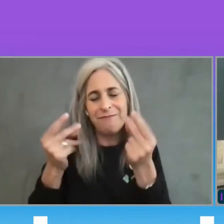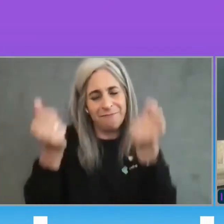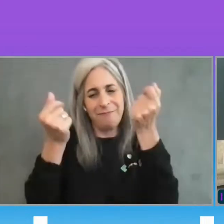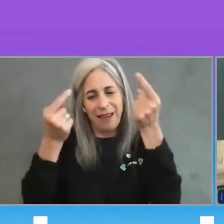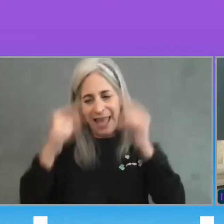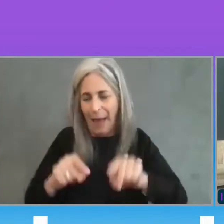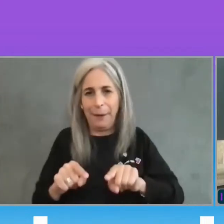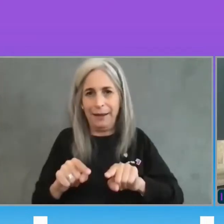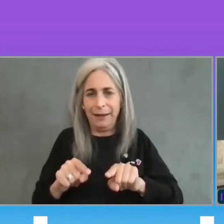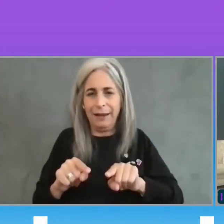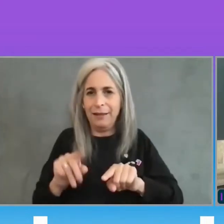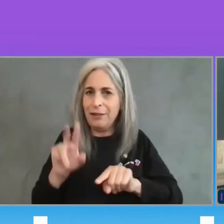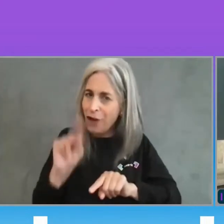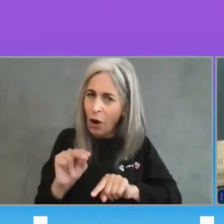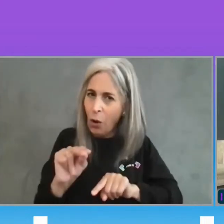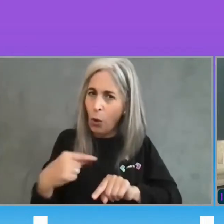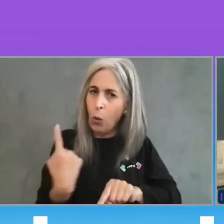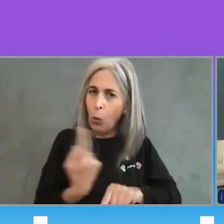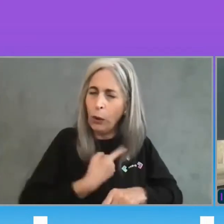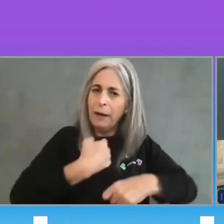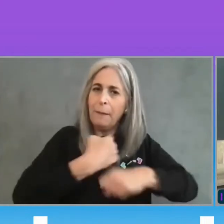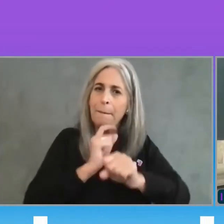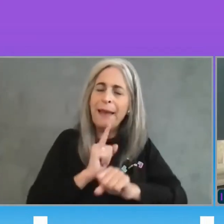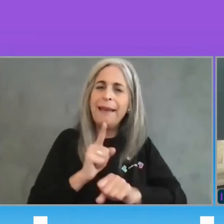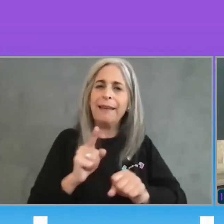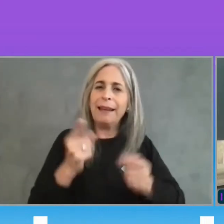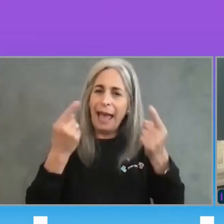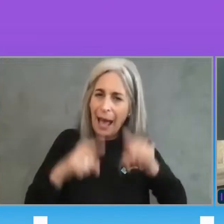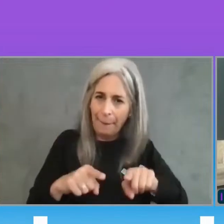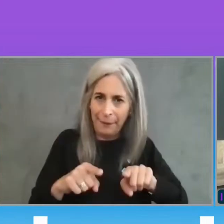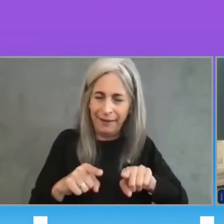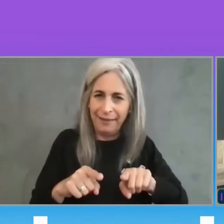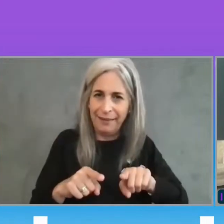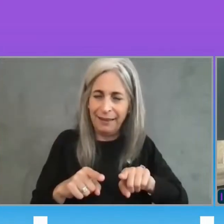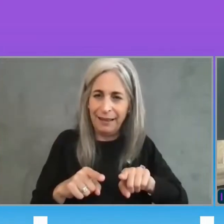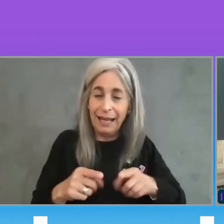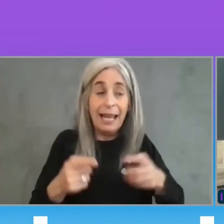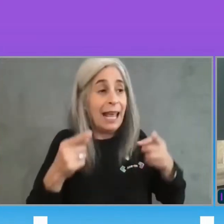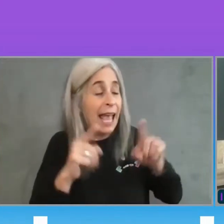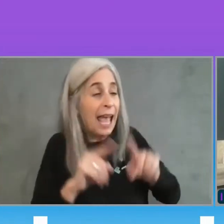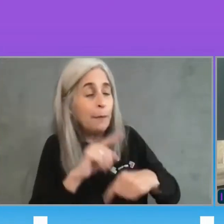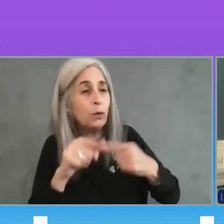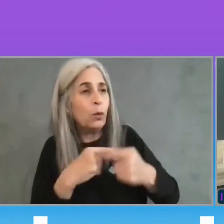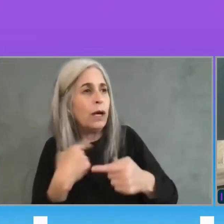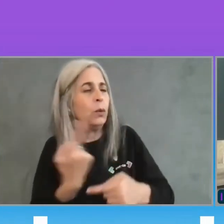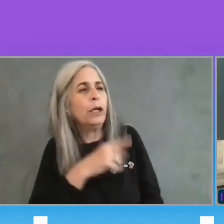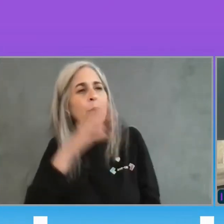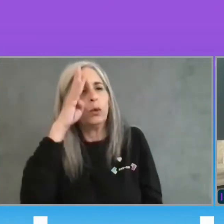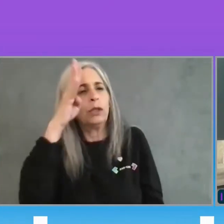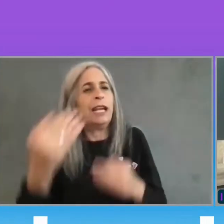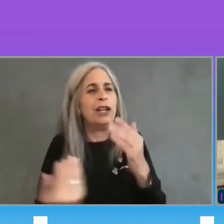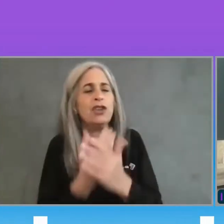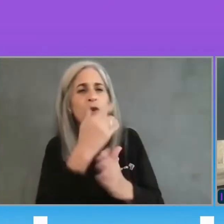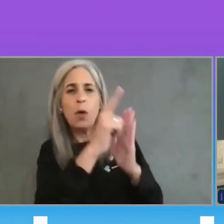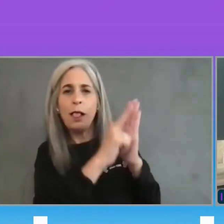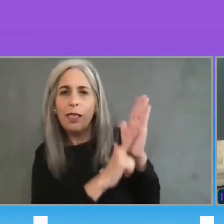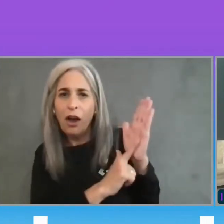happen. We make it happen. It